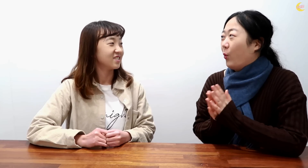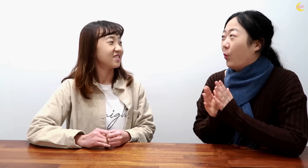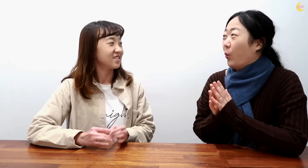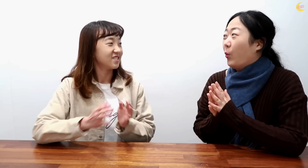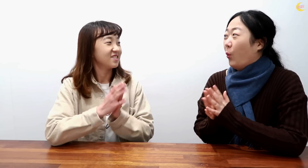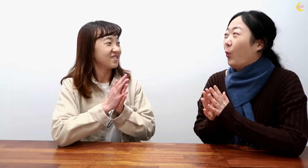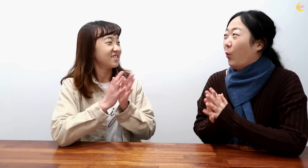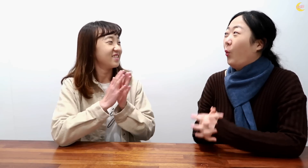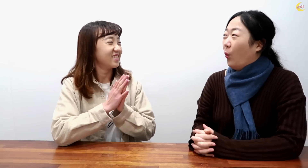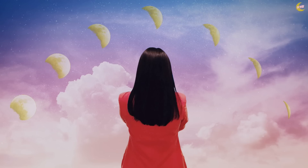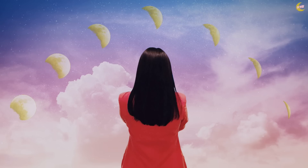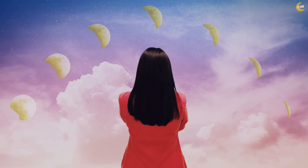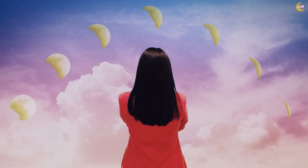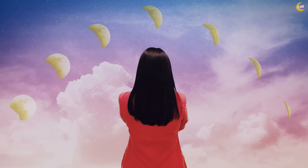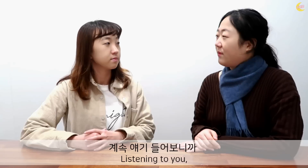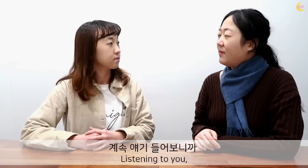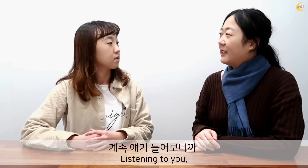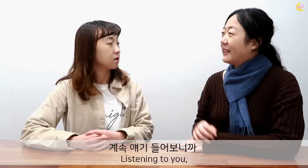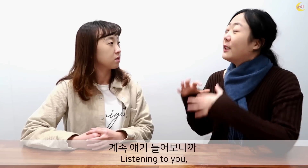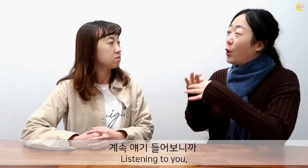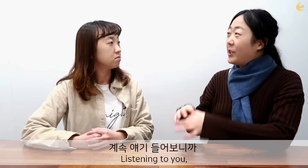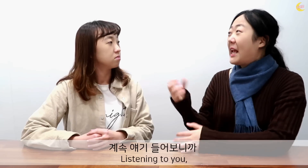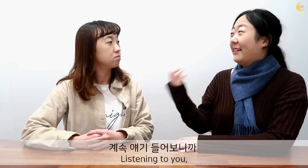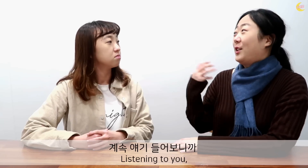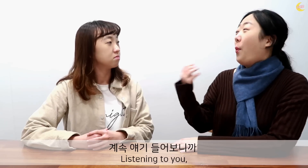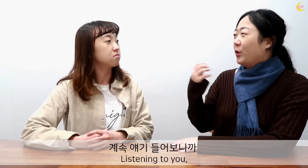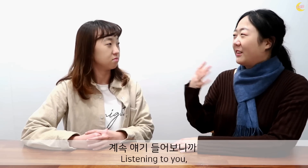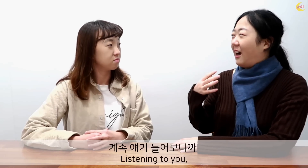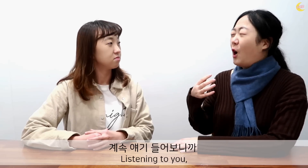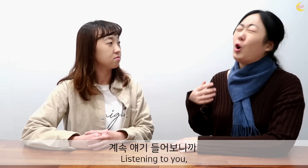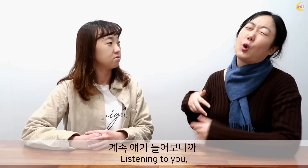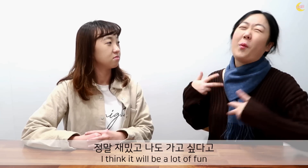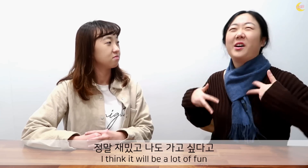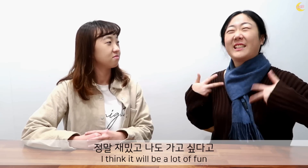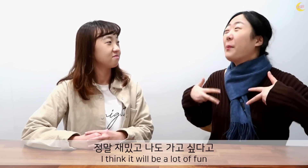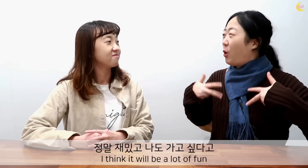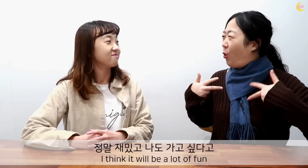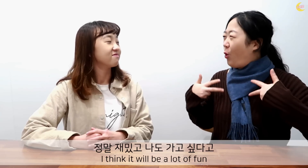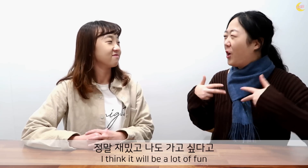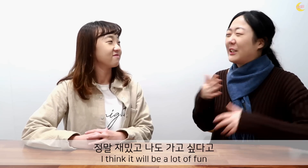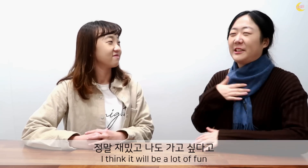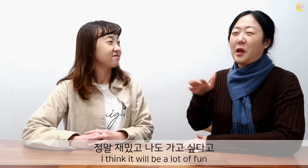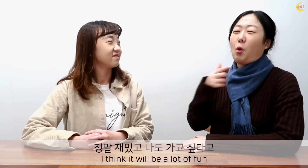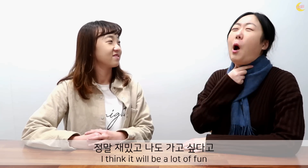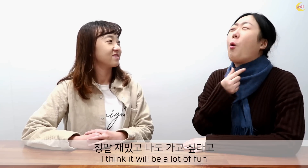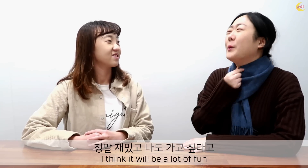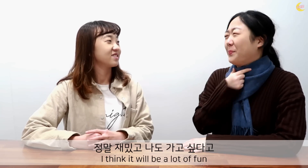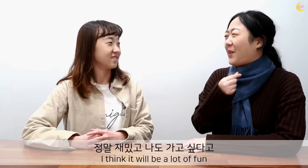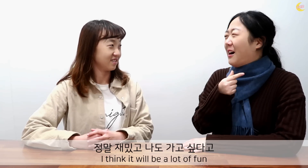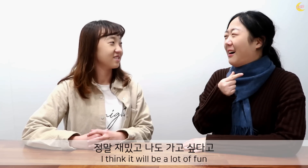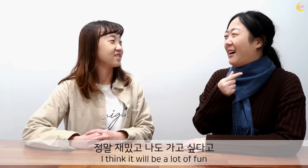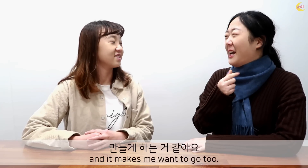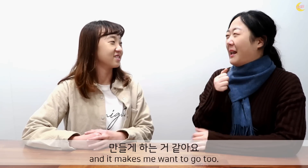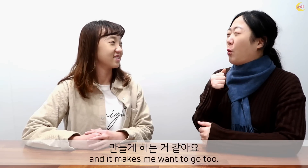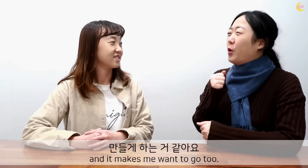Right. Listening to you, I think it will be a lot of fun